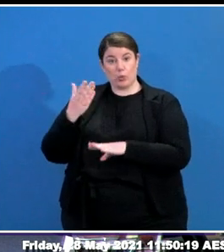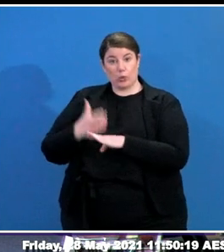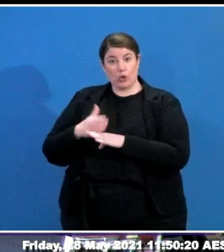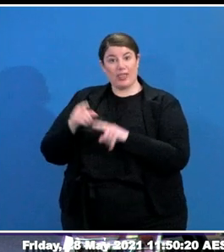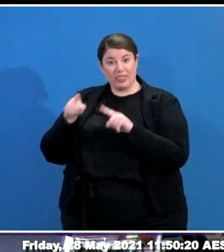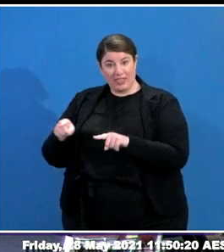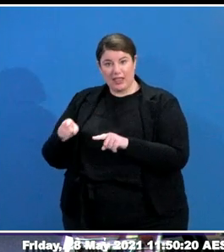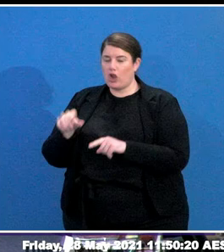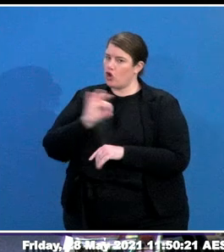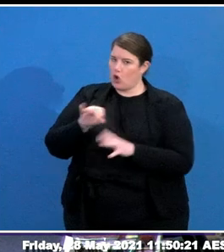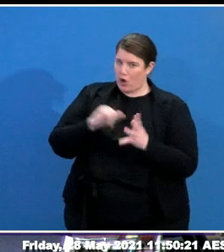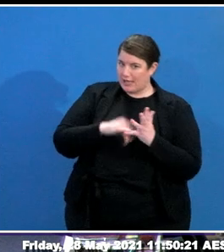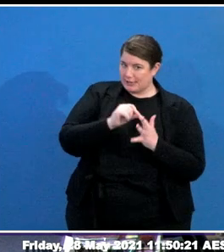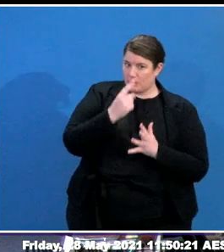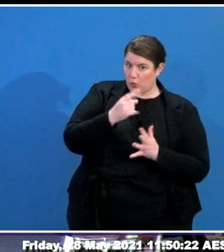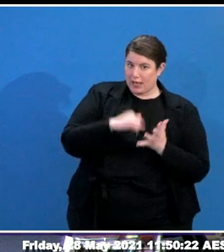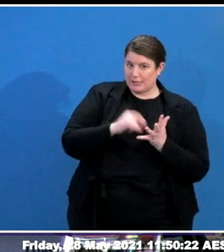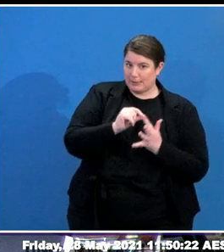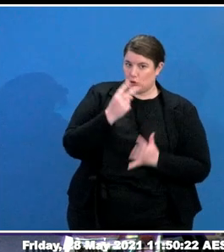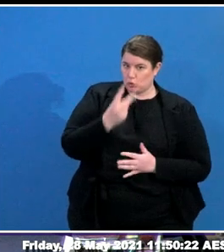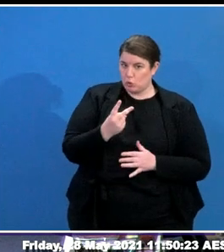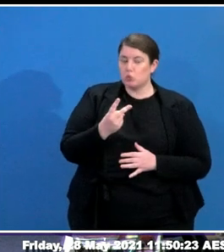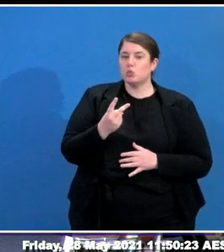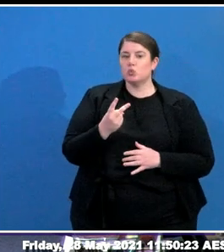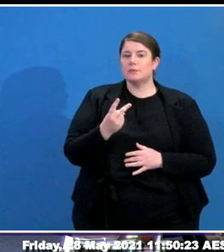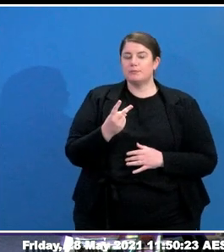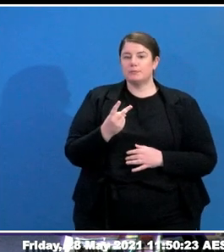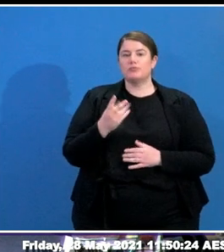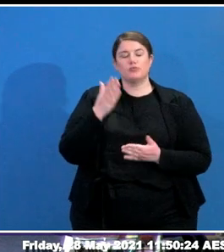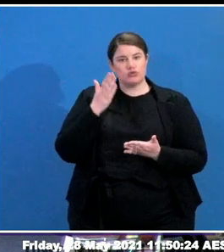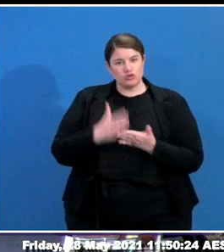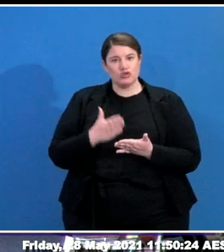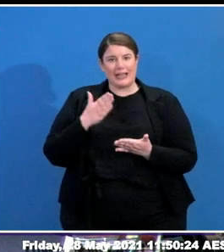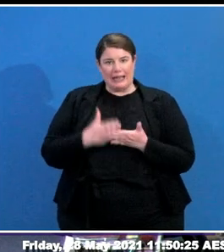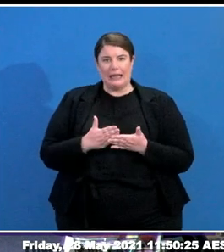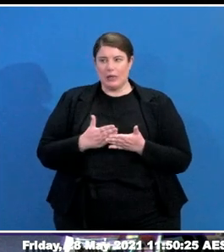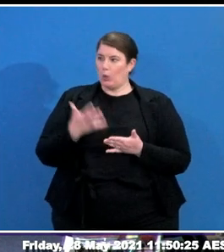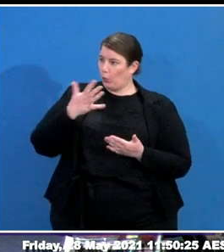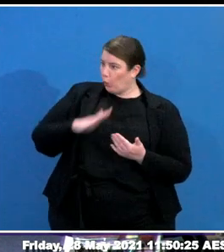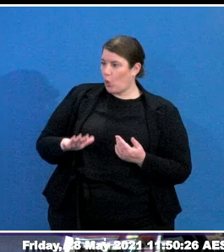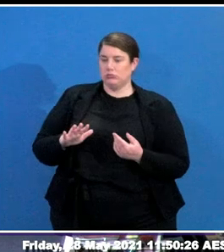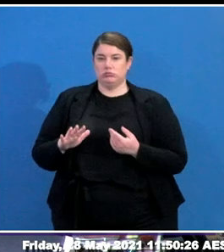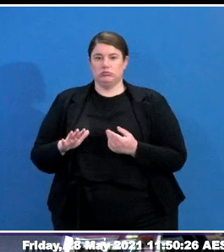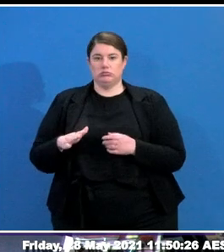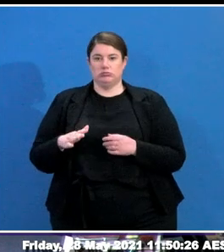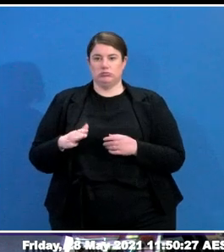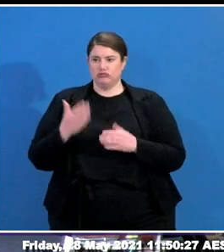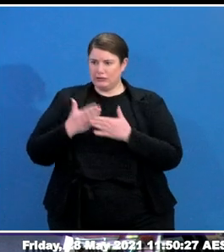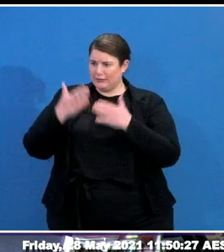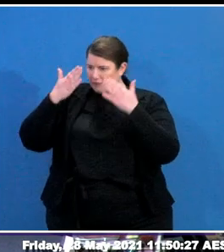other than SP1 and SP2, really want to do and really focus on